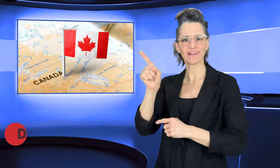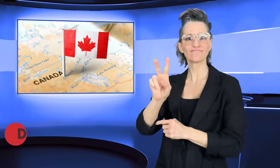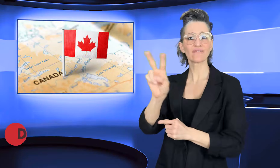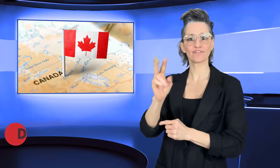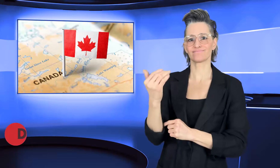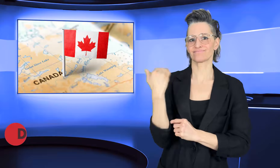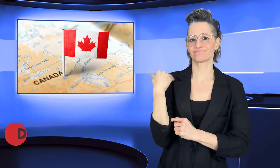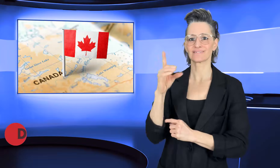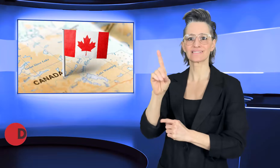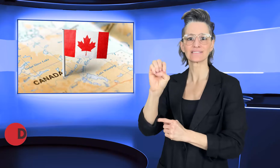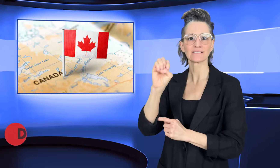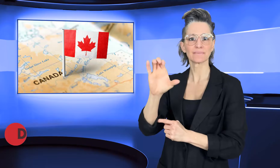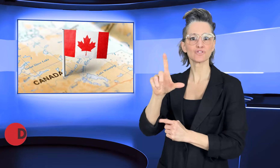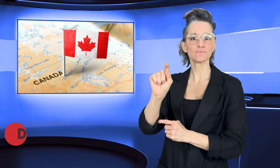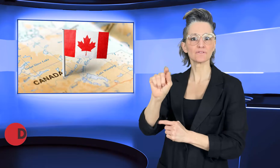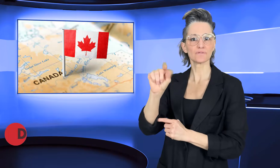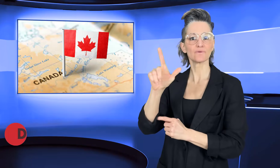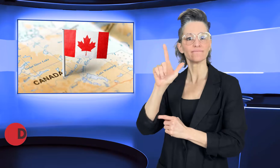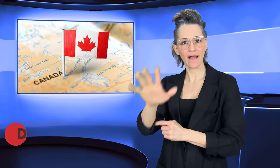in Vancouver on December 20, 2025.